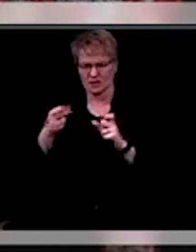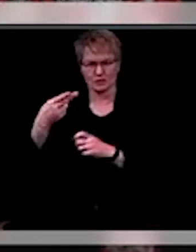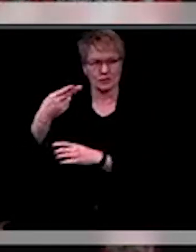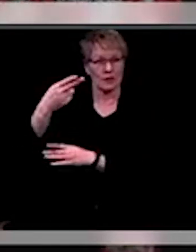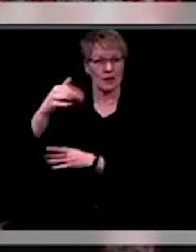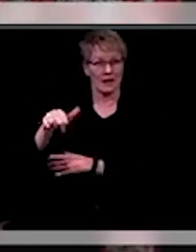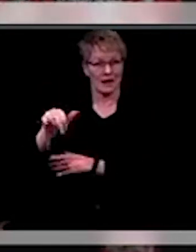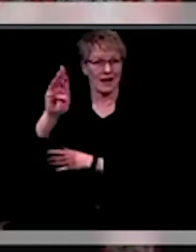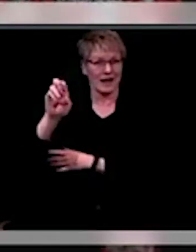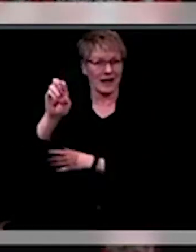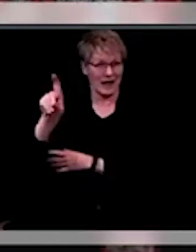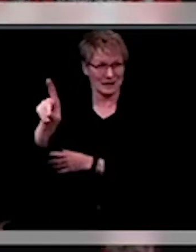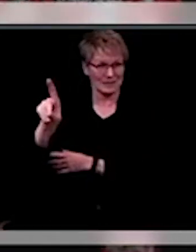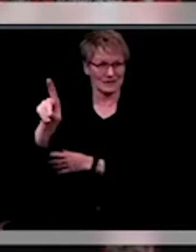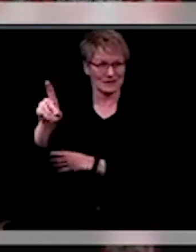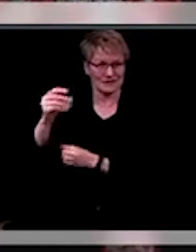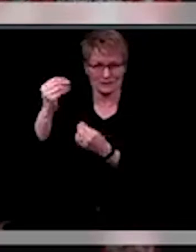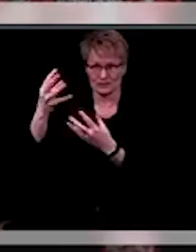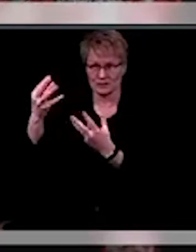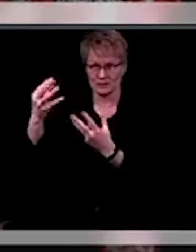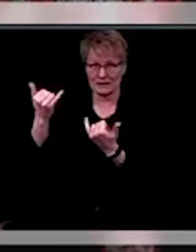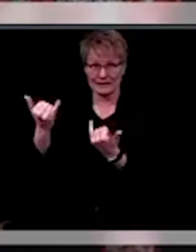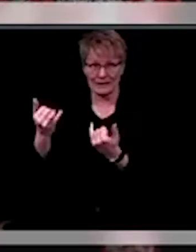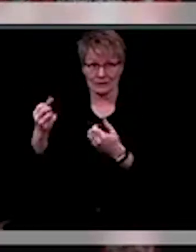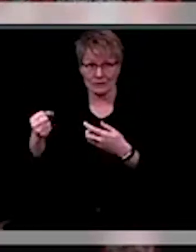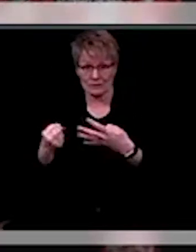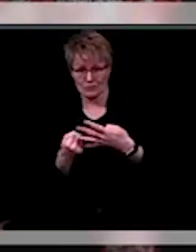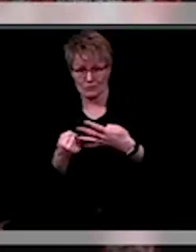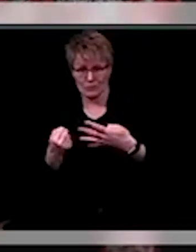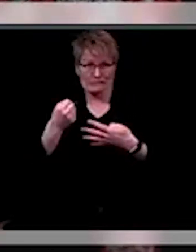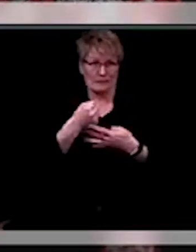Now that we're going into the purple all of our institutions of higher education have to